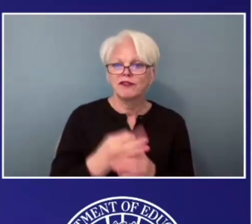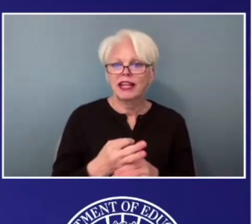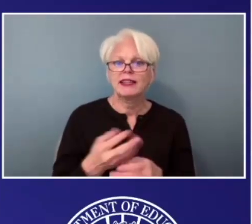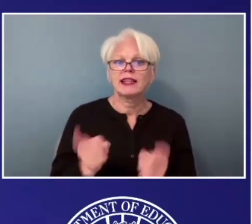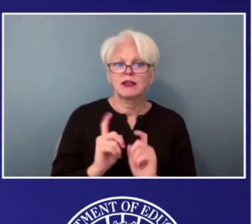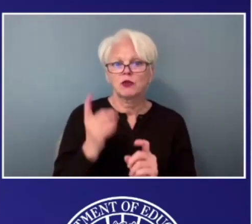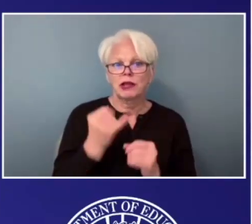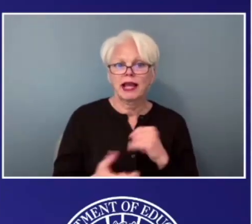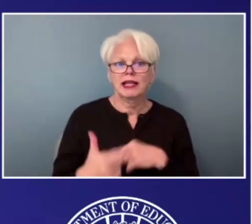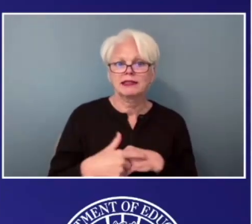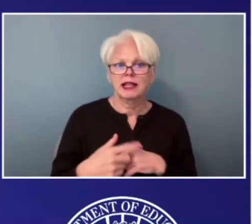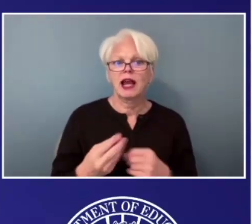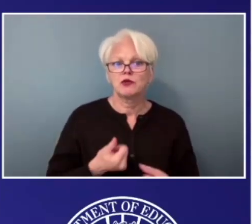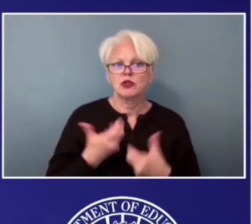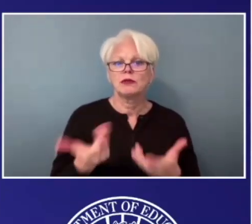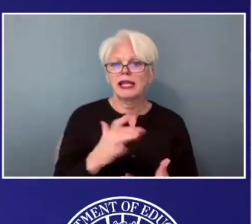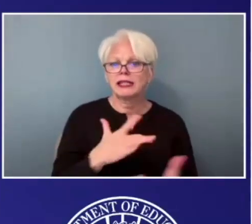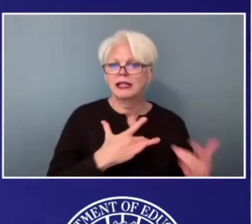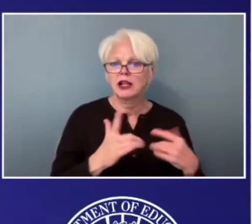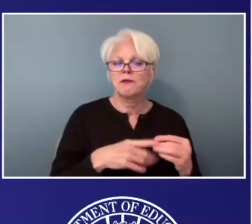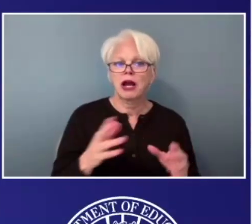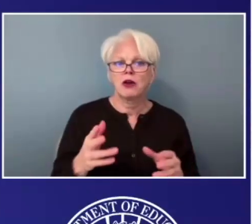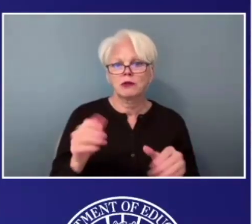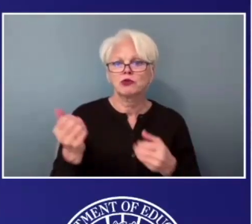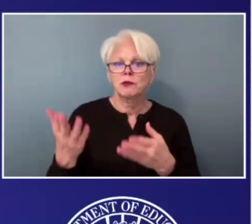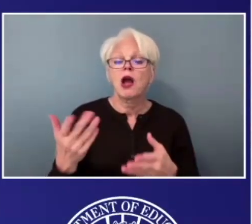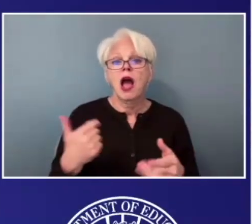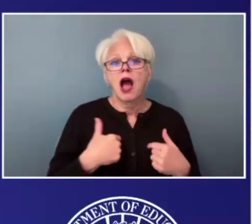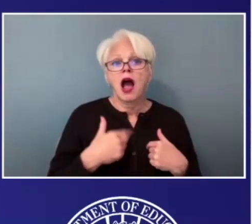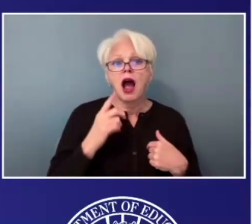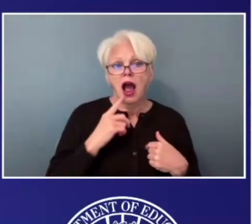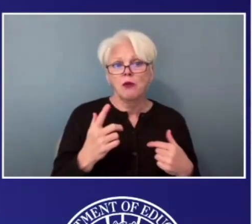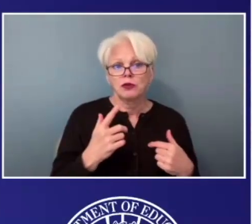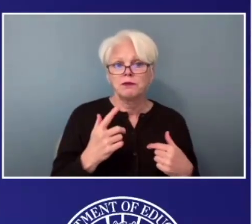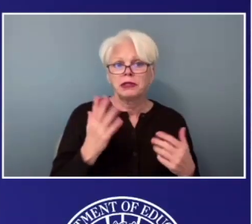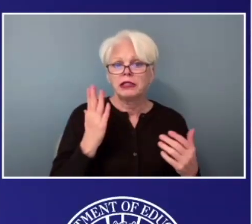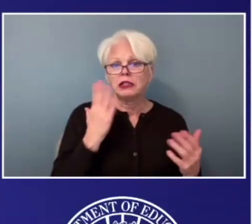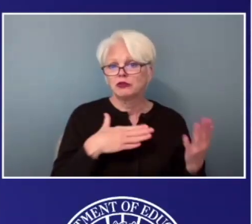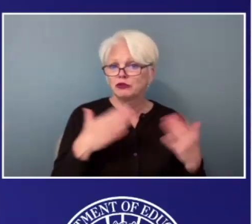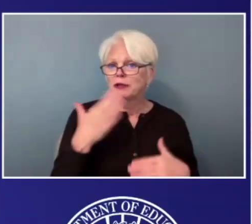any concerns about the proposal. And I'd be remiss if I didn't revisit something that I failed to close the loop